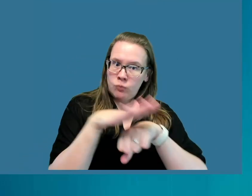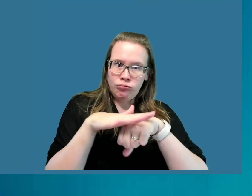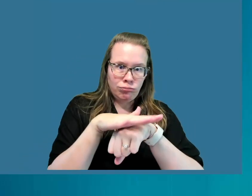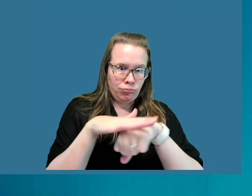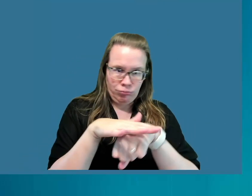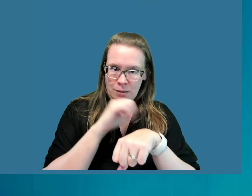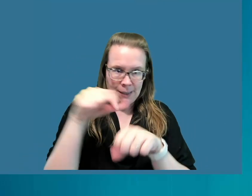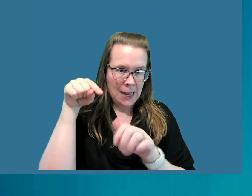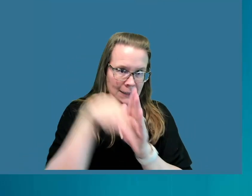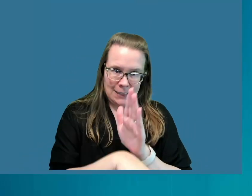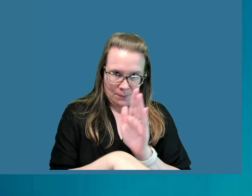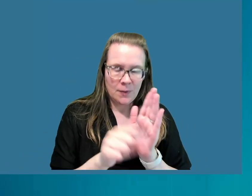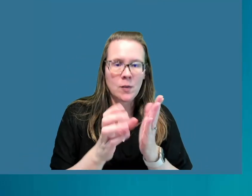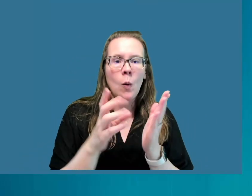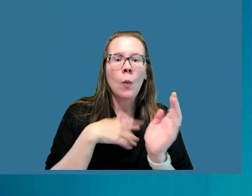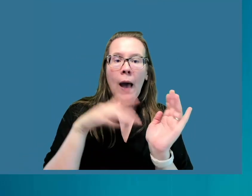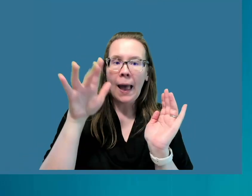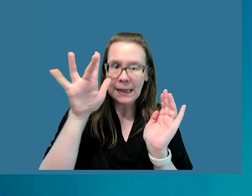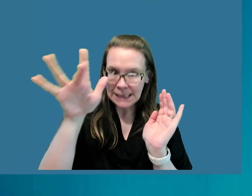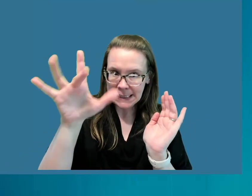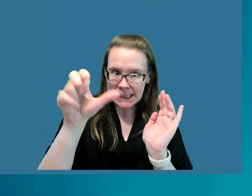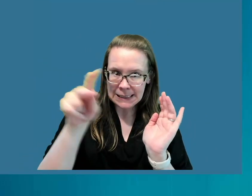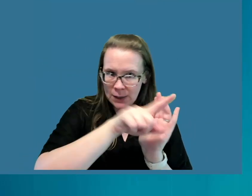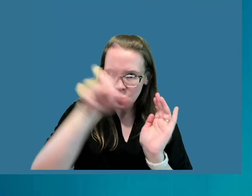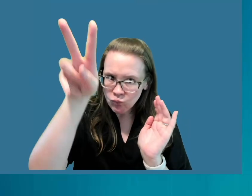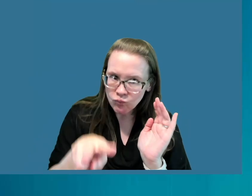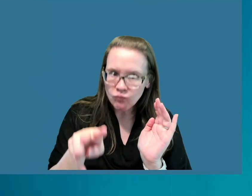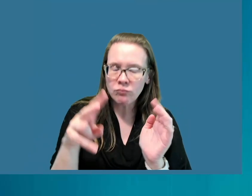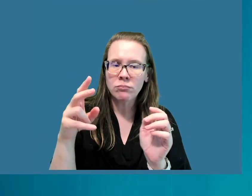I am not going to go in depth on this topic. It is a rabbit hole. I have a couple links